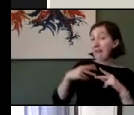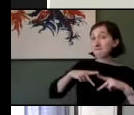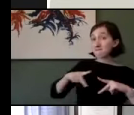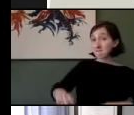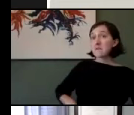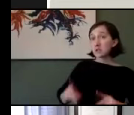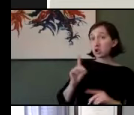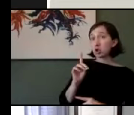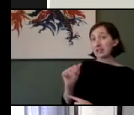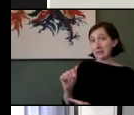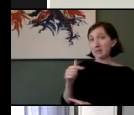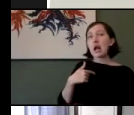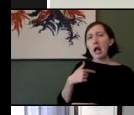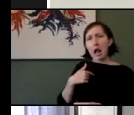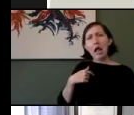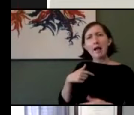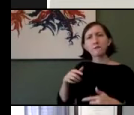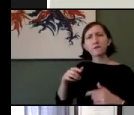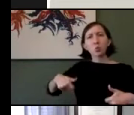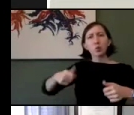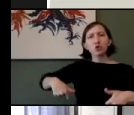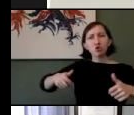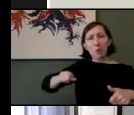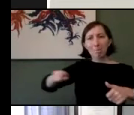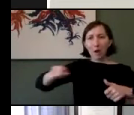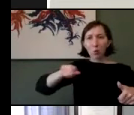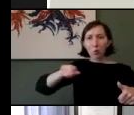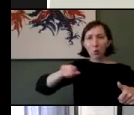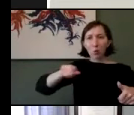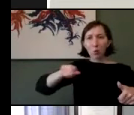I'm unable to lift my arms up to my face,